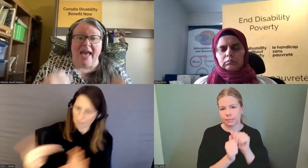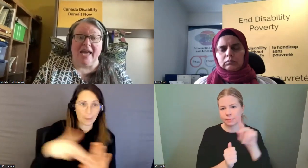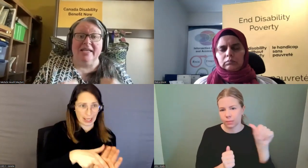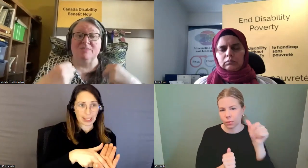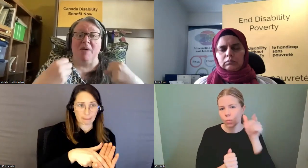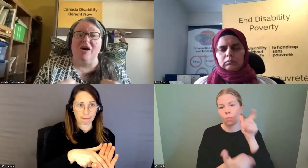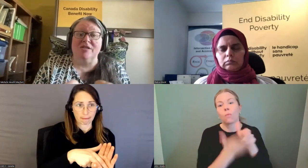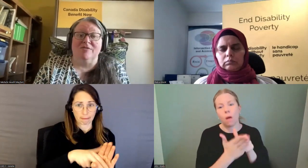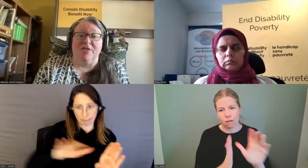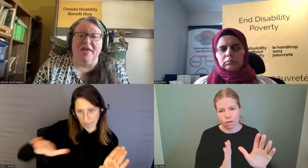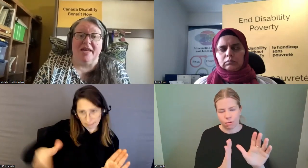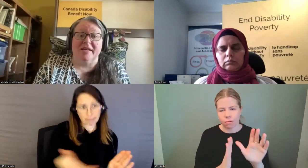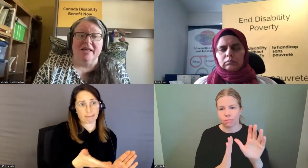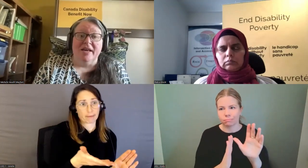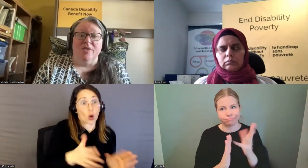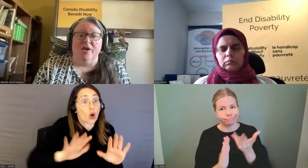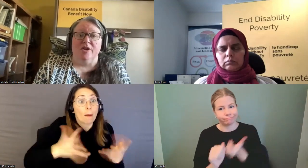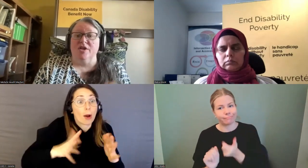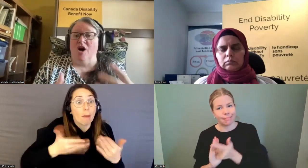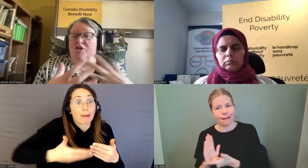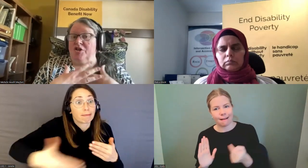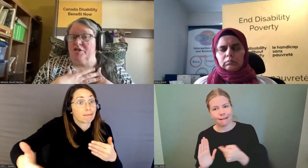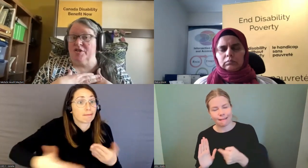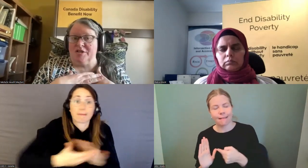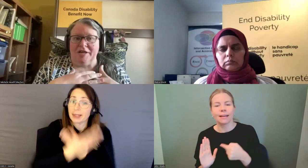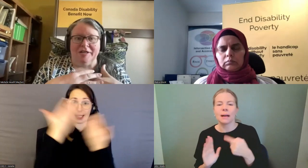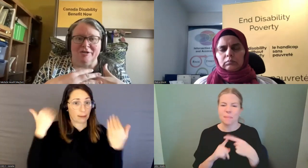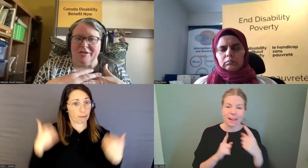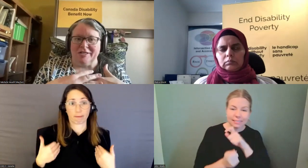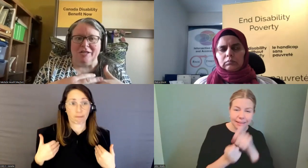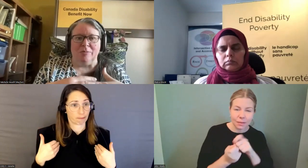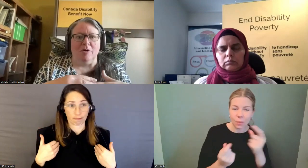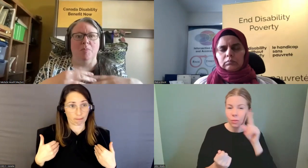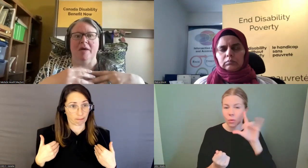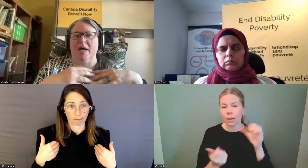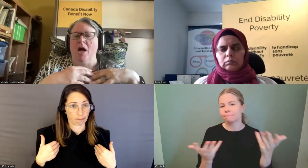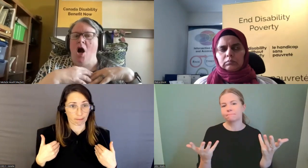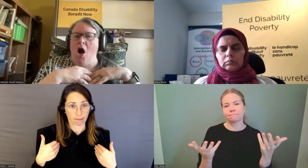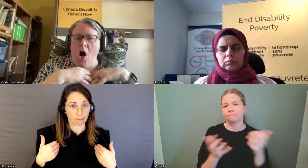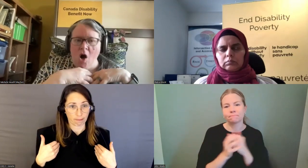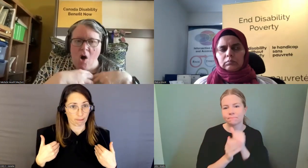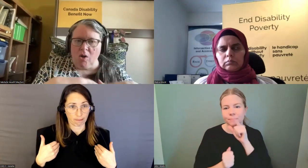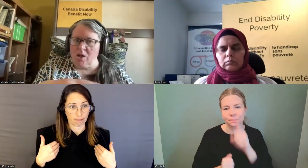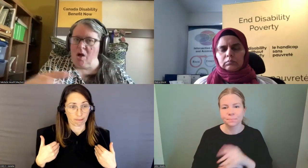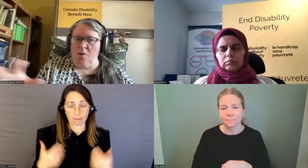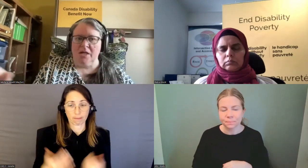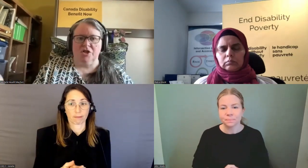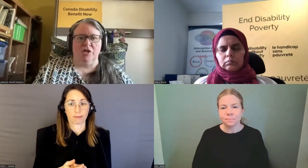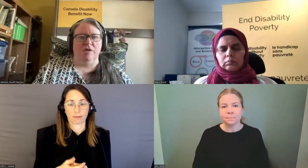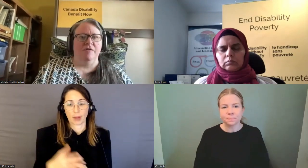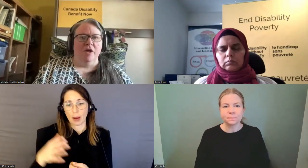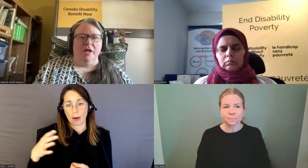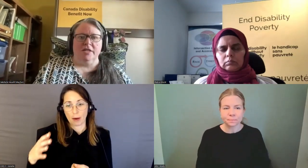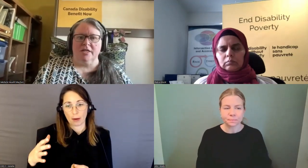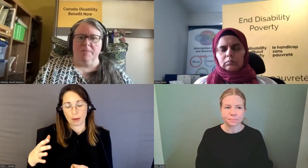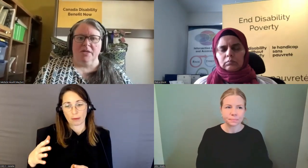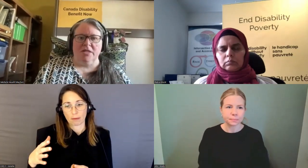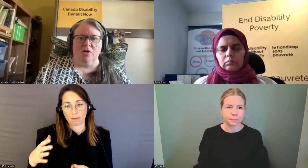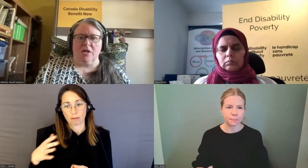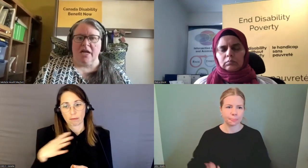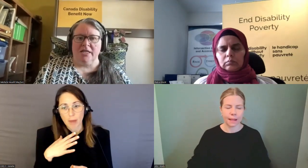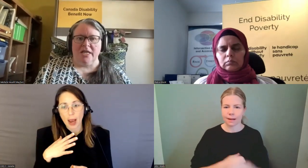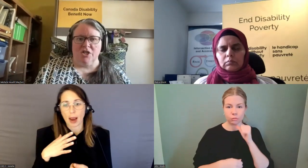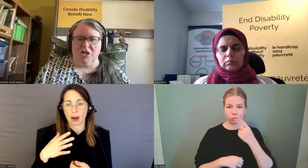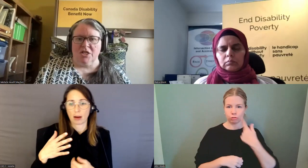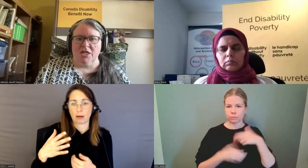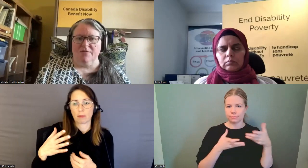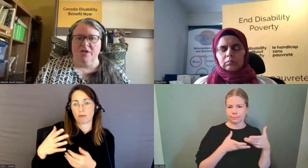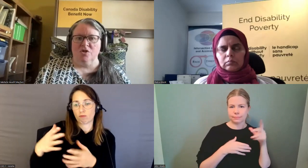AGAIN, IT IS PART OF THE THING THAT NOT ONLY US AT DWP, BUT A WHOLE COALITION OF DISABILITY